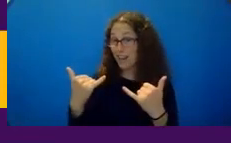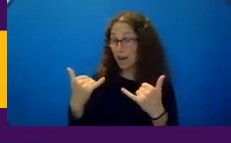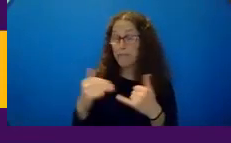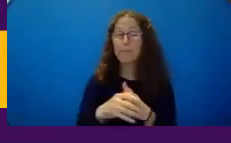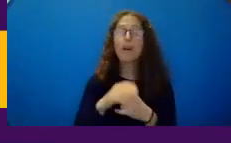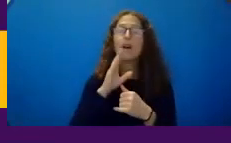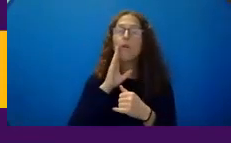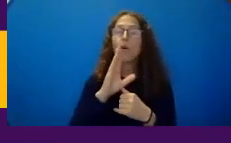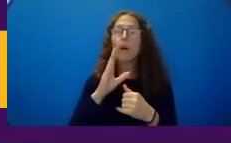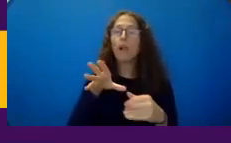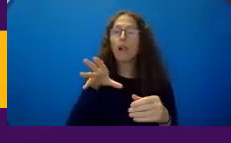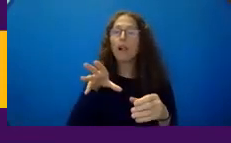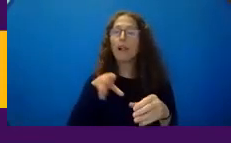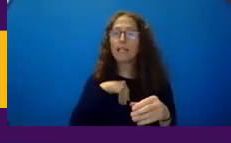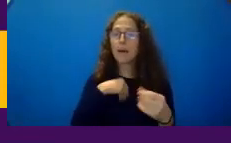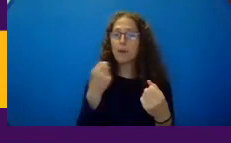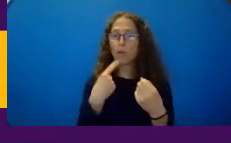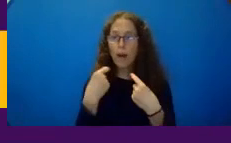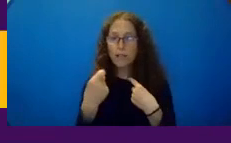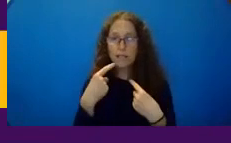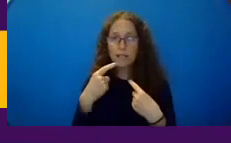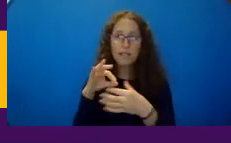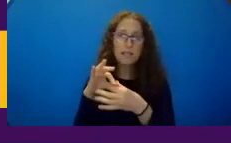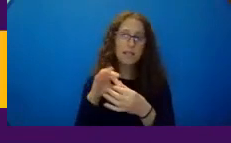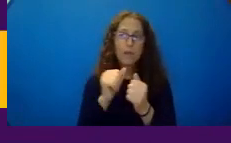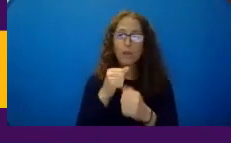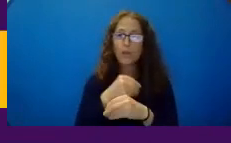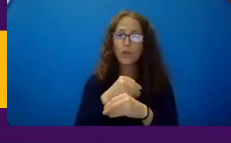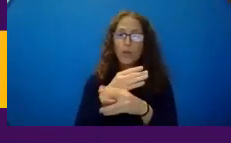YOU ARE NOW WATCHING A RECORDING OF OR PARTICIPATING